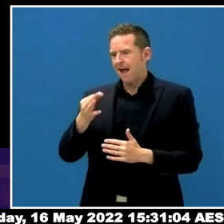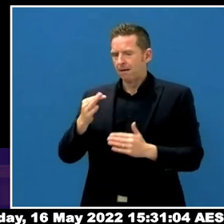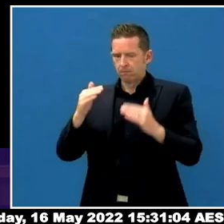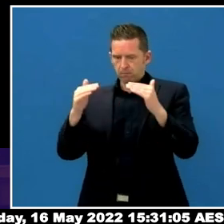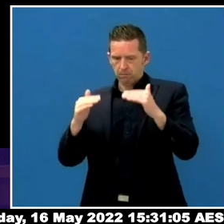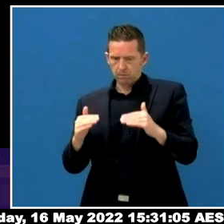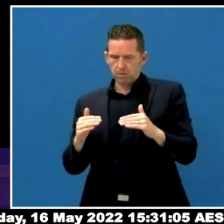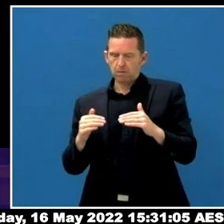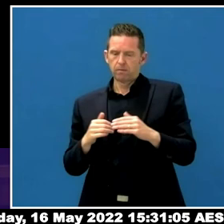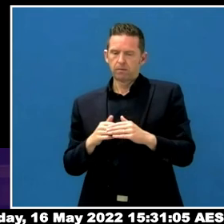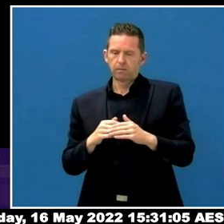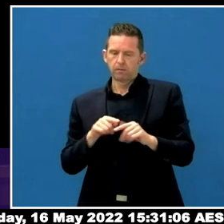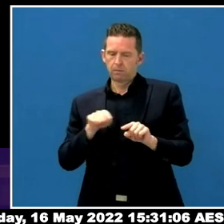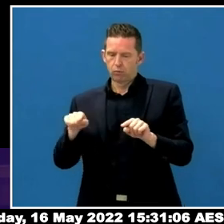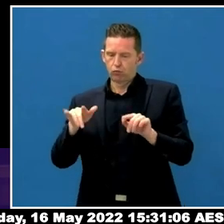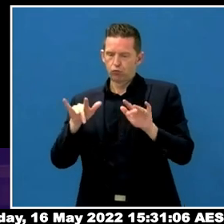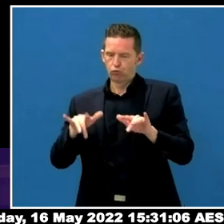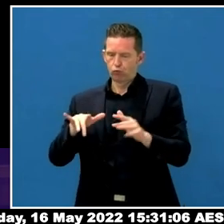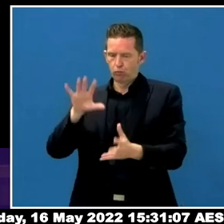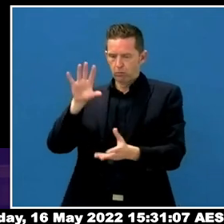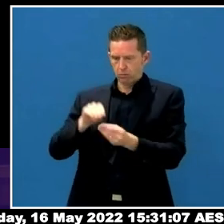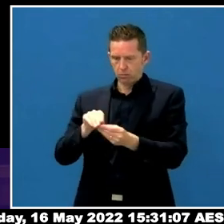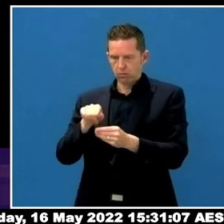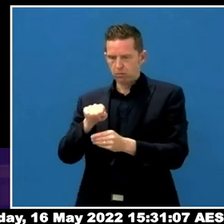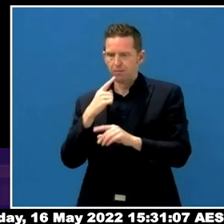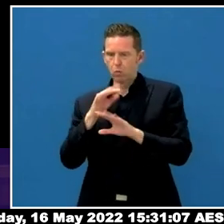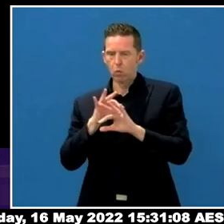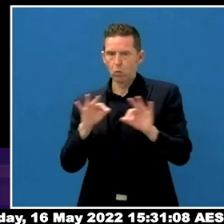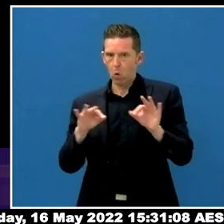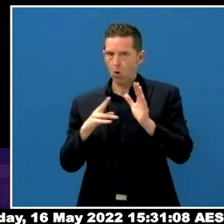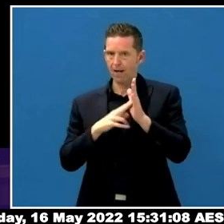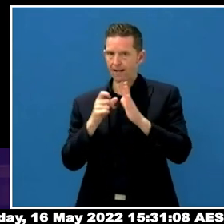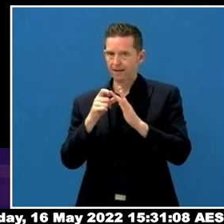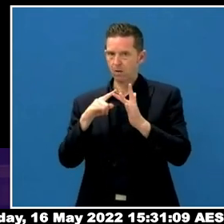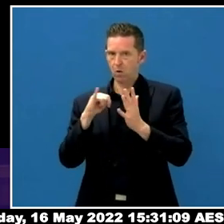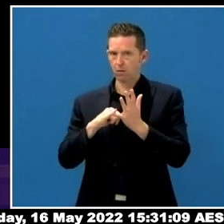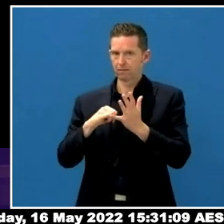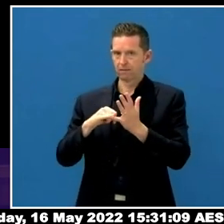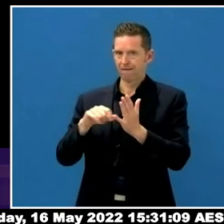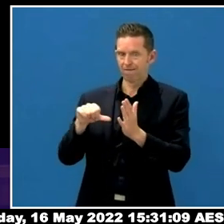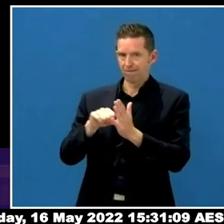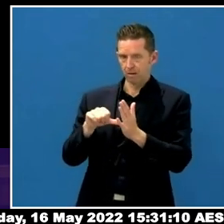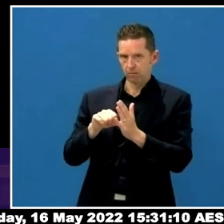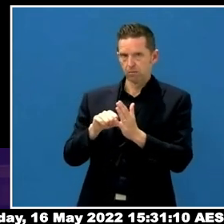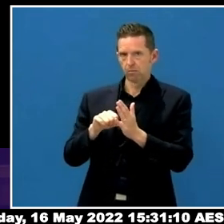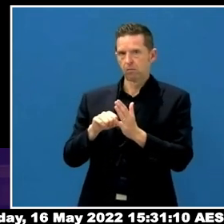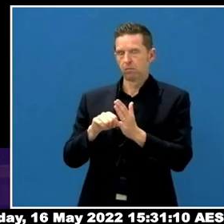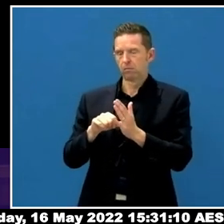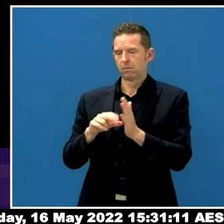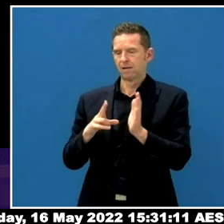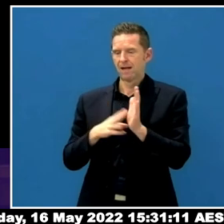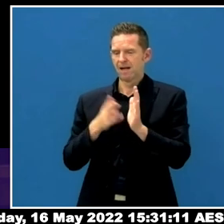the total, "Not NDIS funded, N/A, daily contribution fee to attend day program,